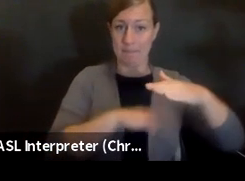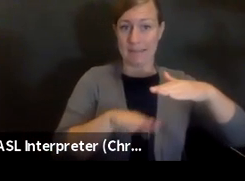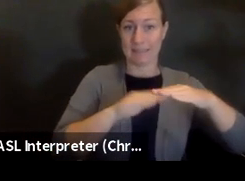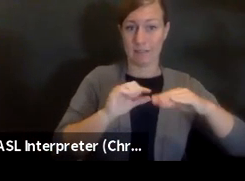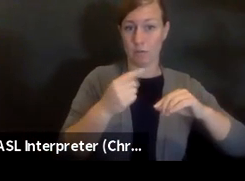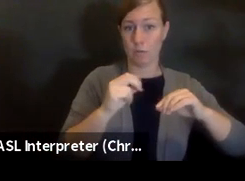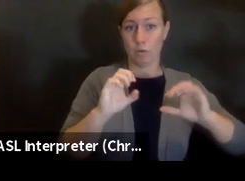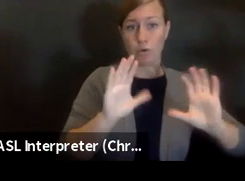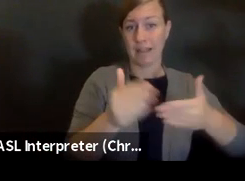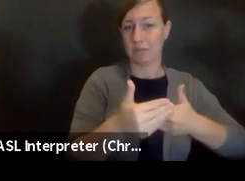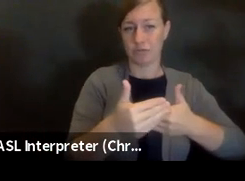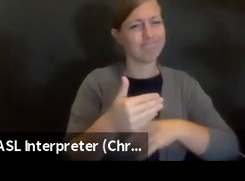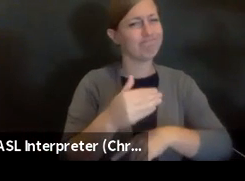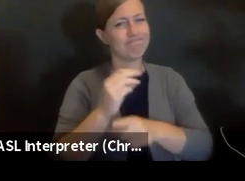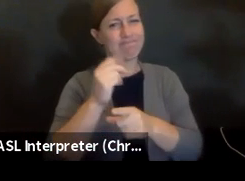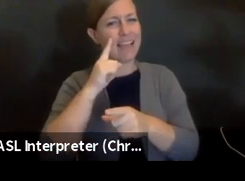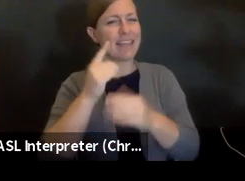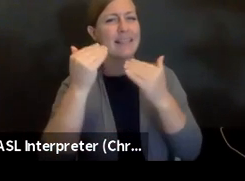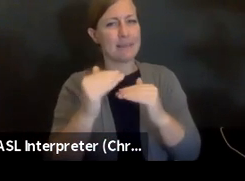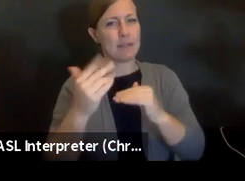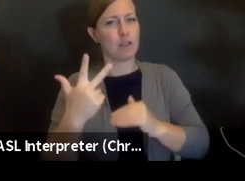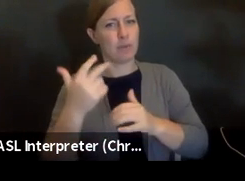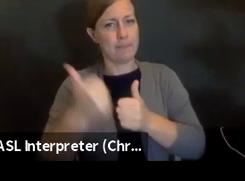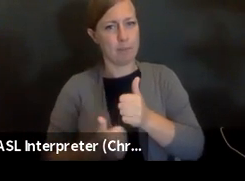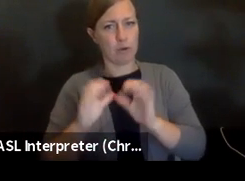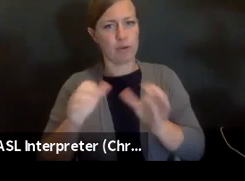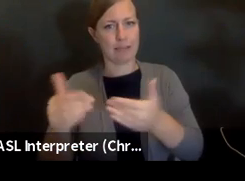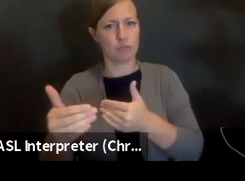Katherine Livick - ESD 112: I think it's limited to three per classroom for the regular version of Google.